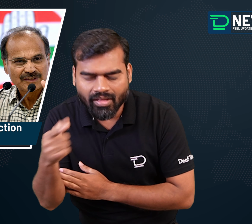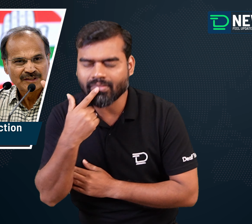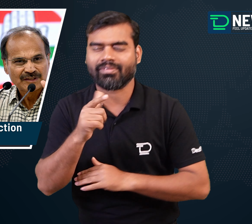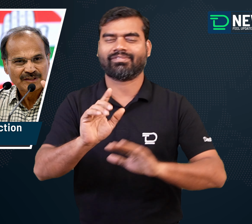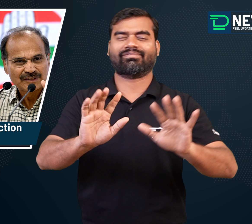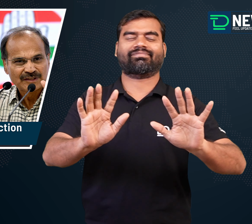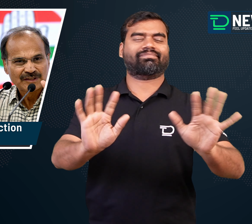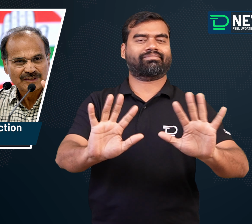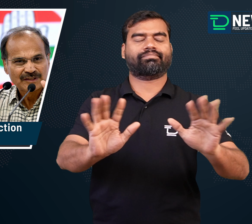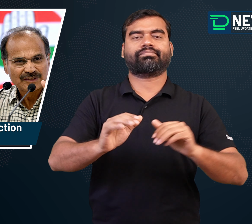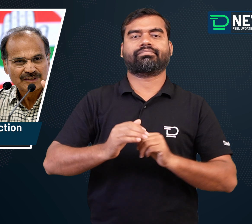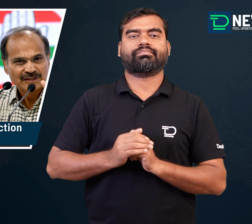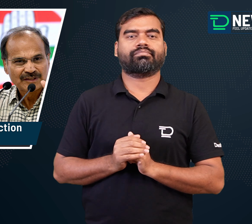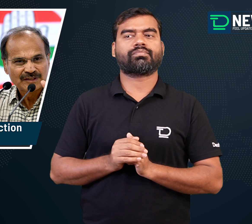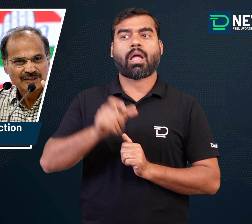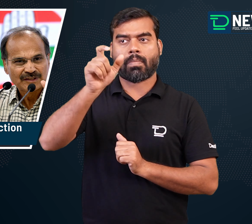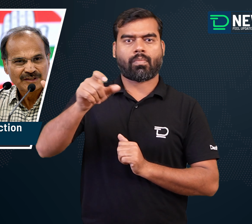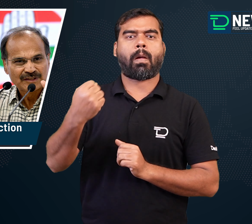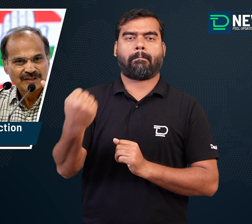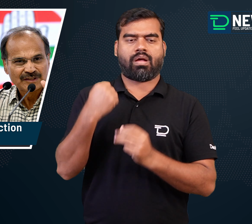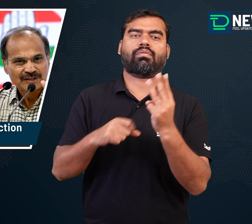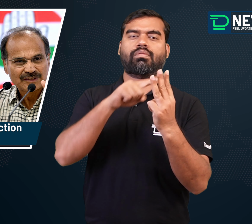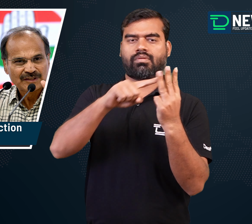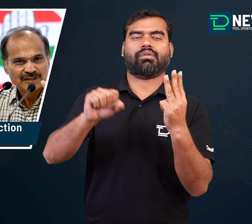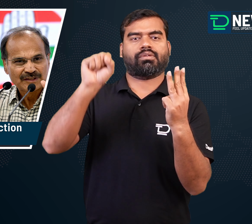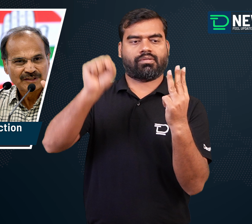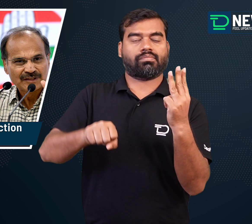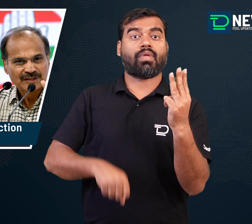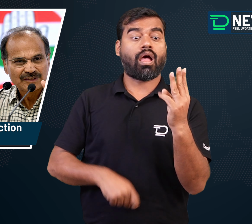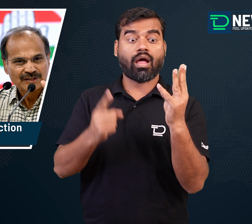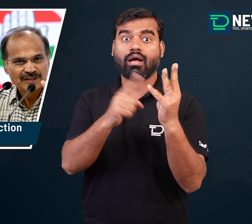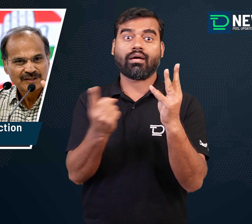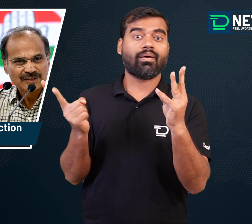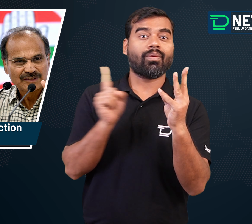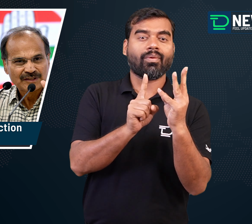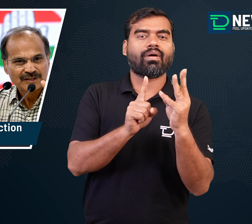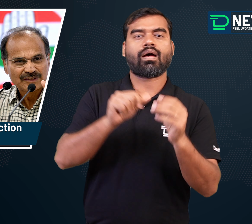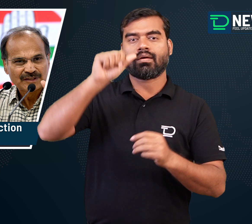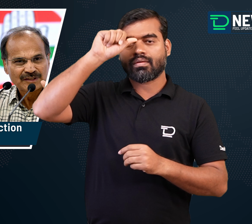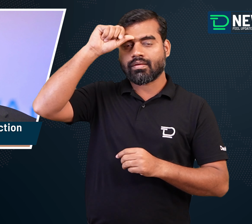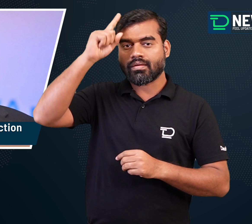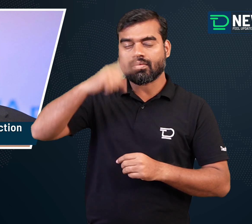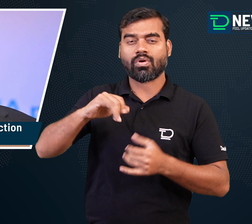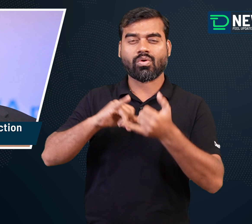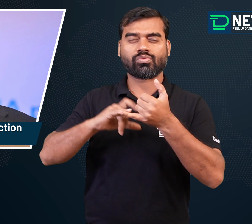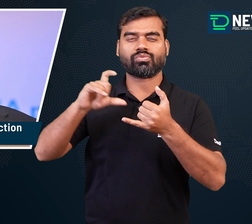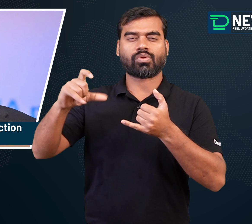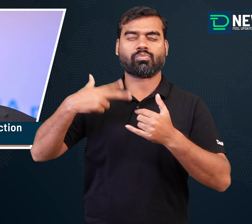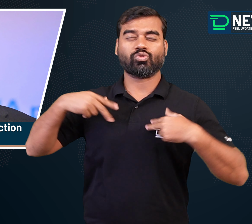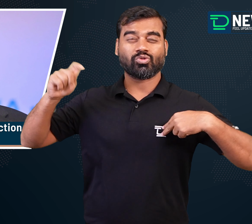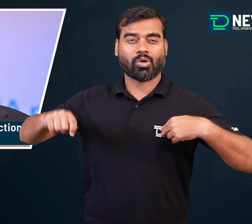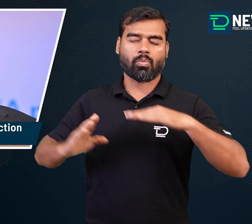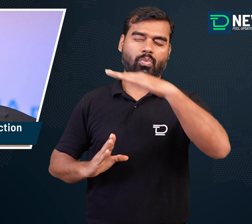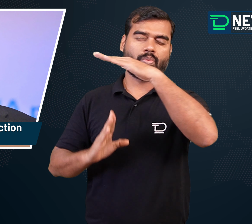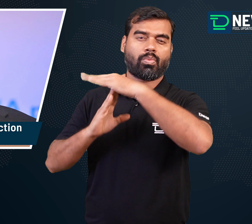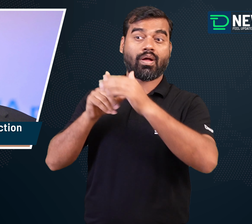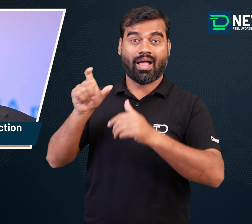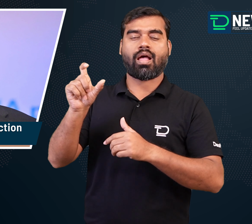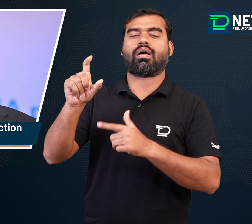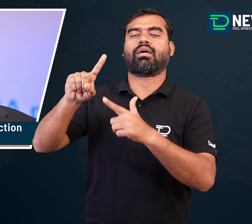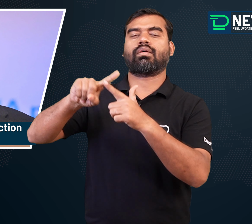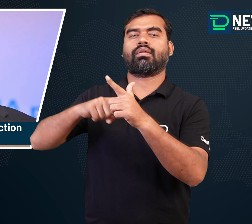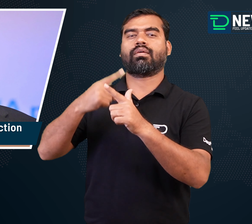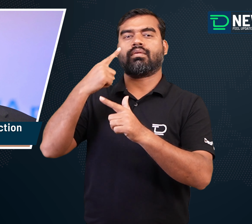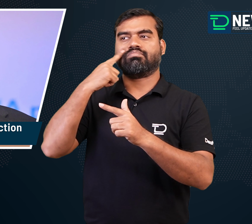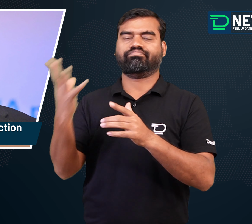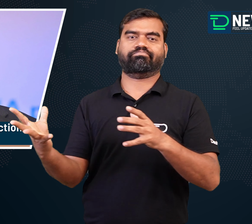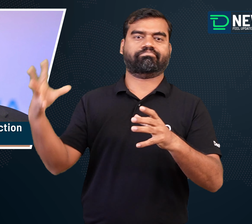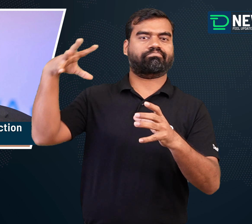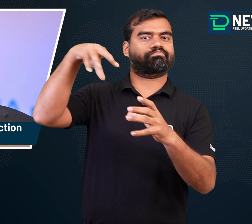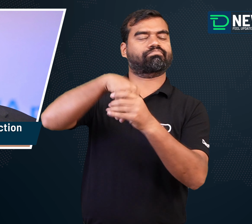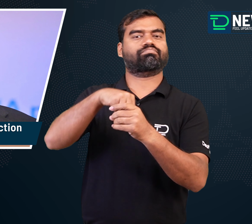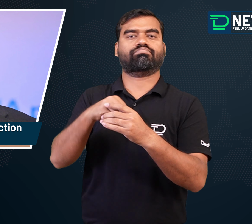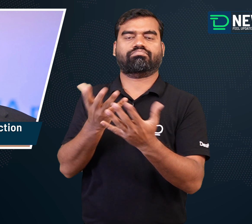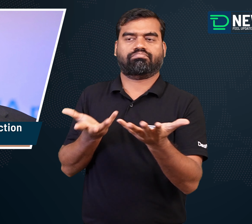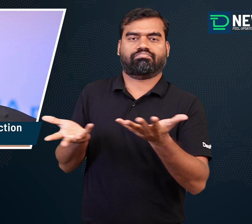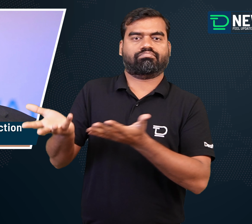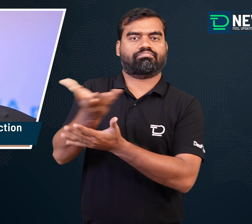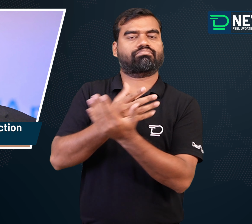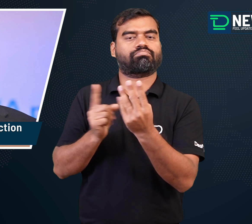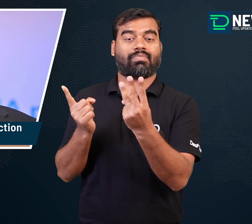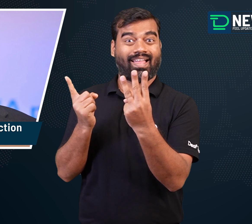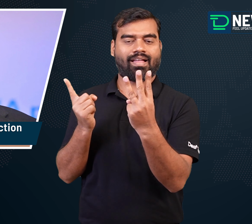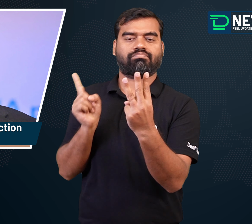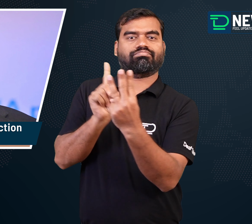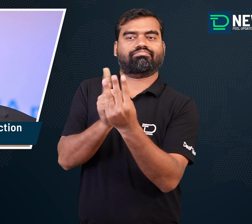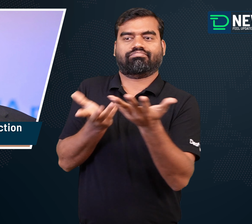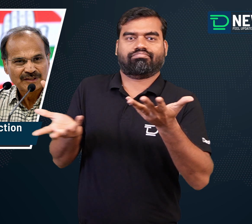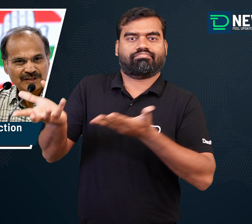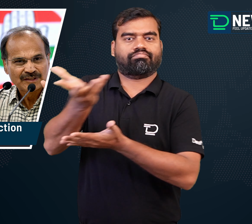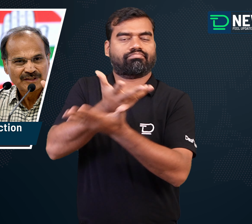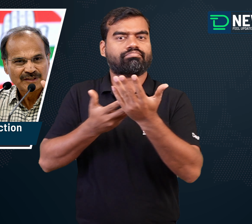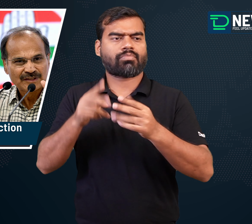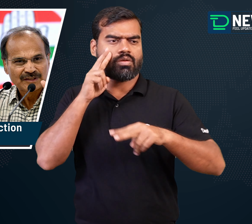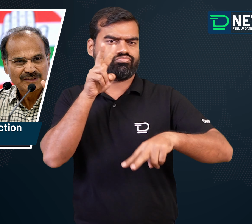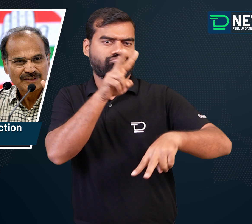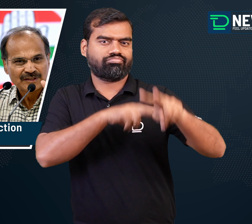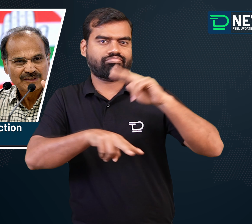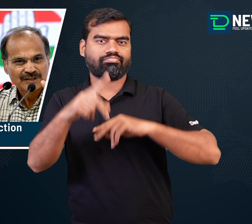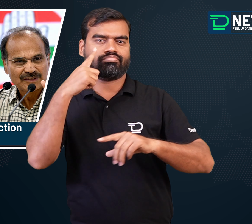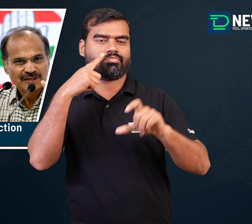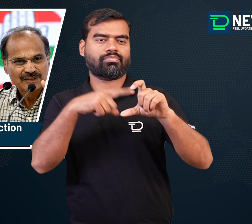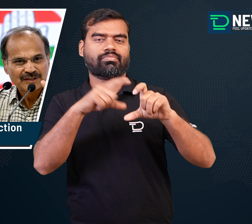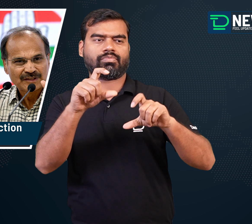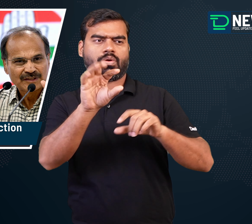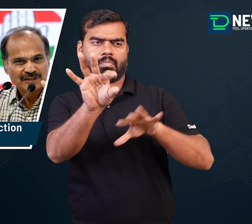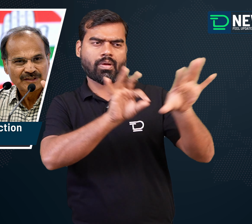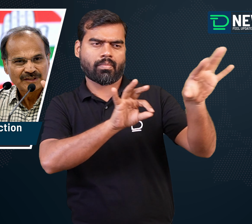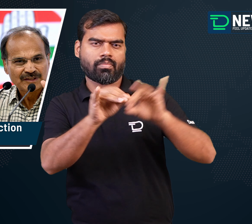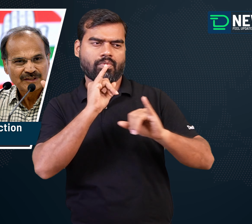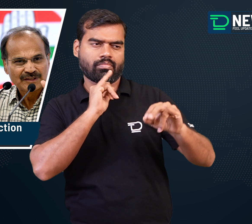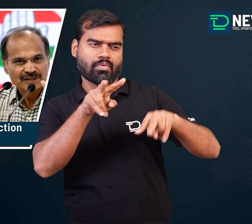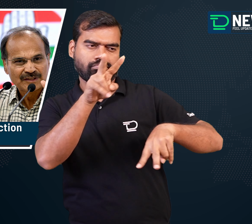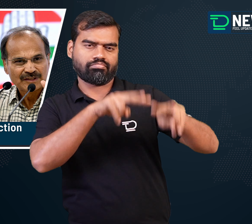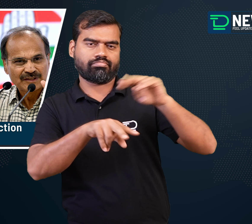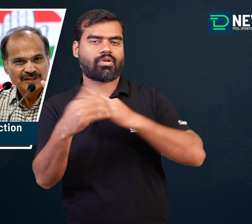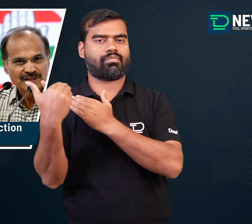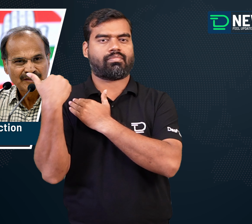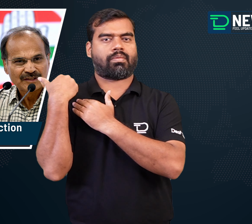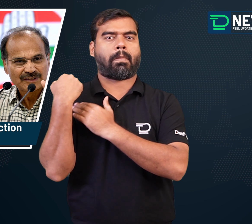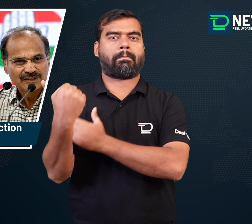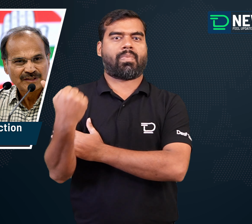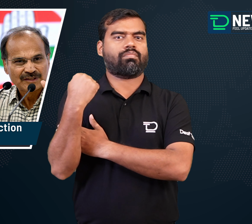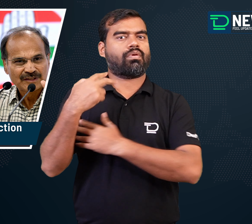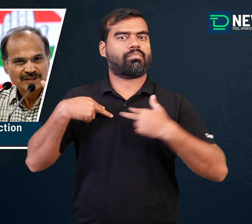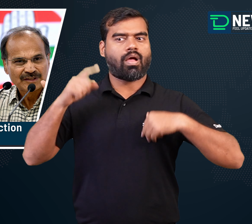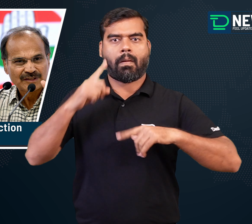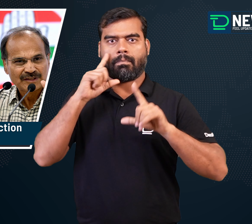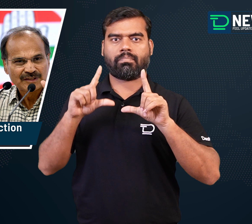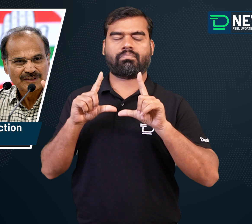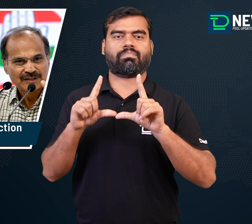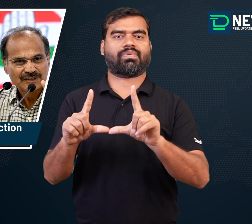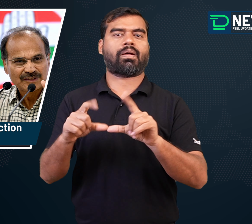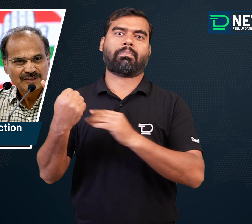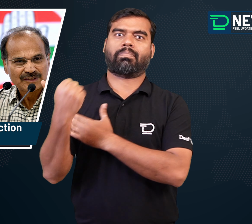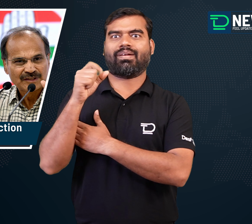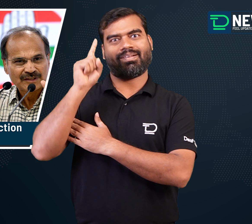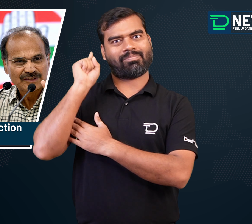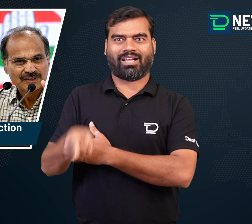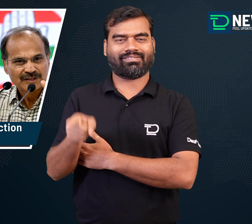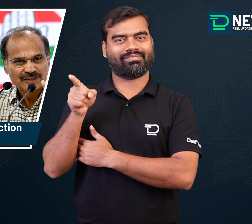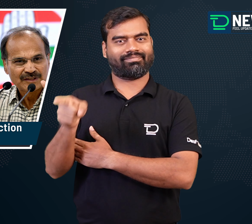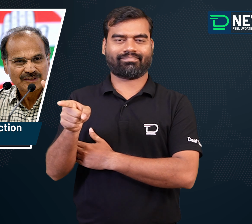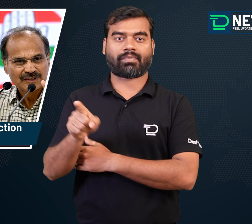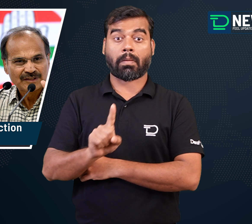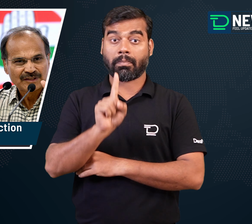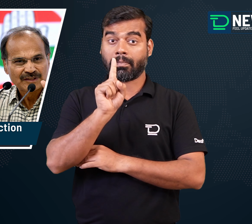No. The supreme court chief justice should be presented in this council.